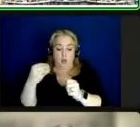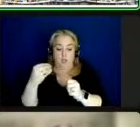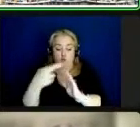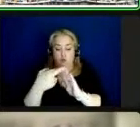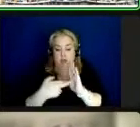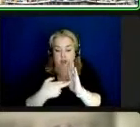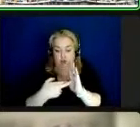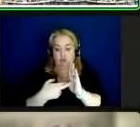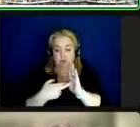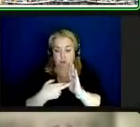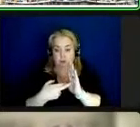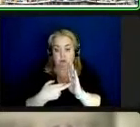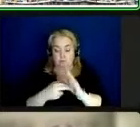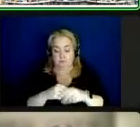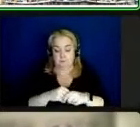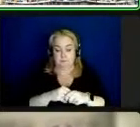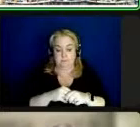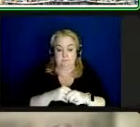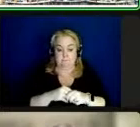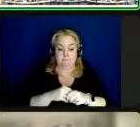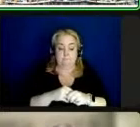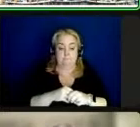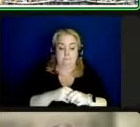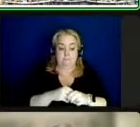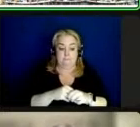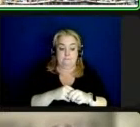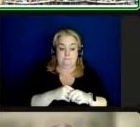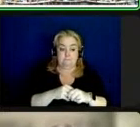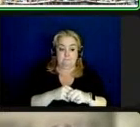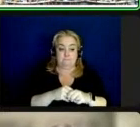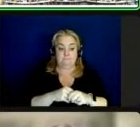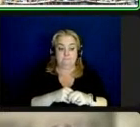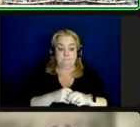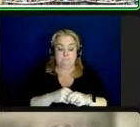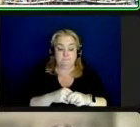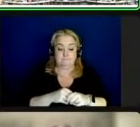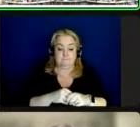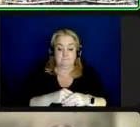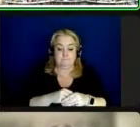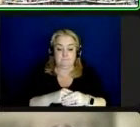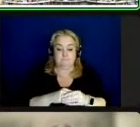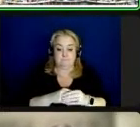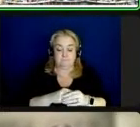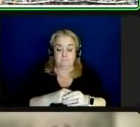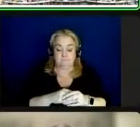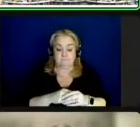THE LOCAL AUCTION LEVY. WE ENSURE THAT THE MODEL IS IN